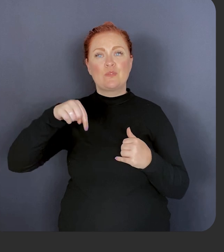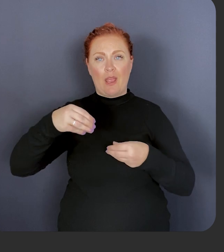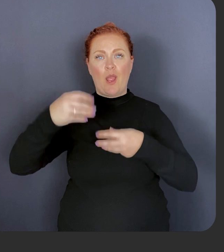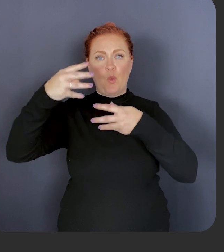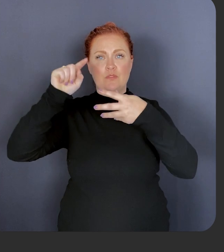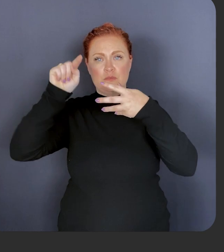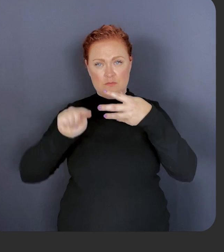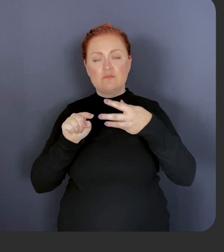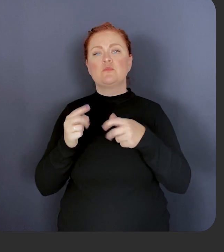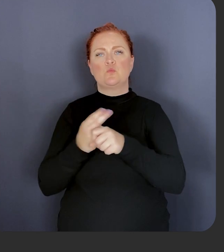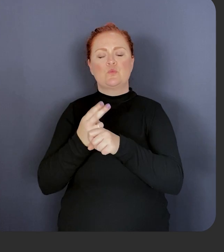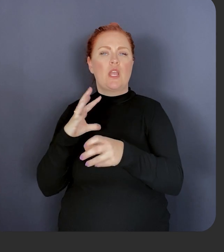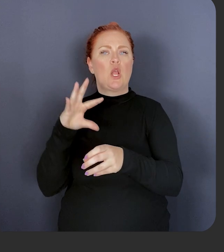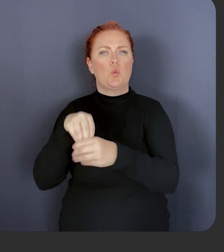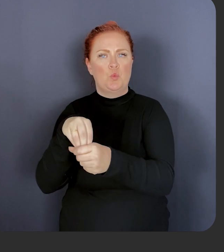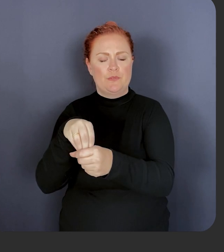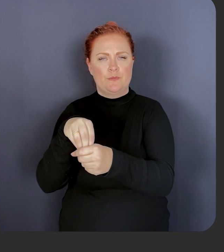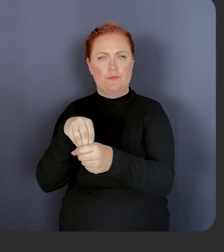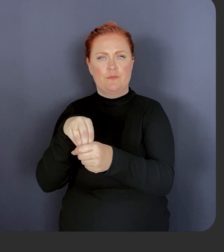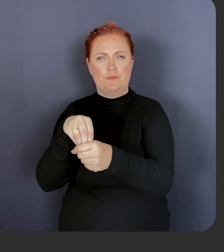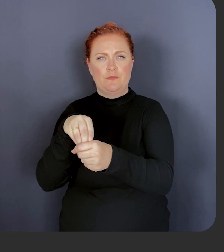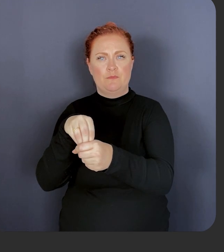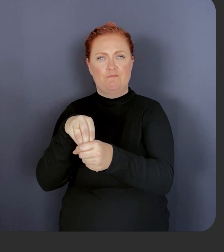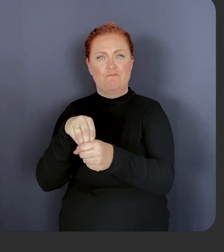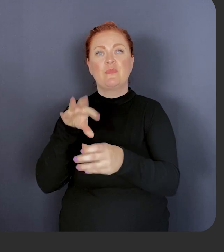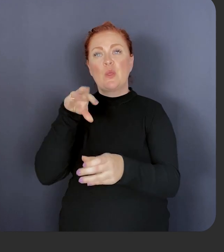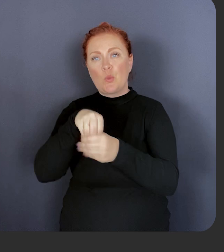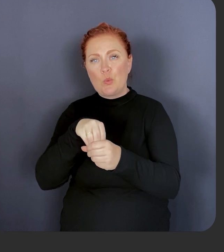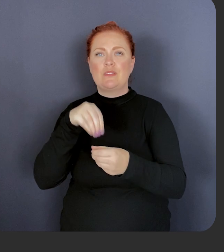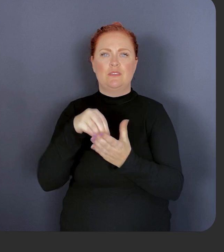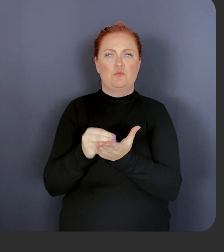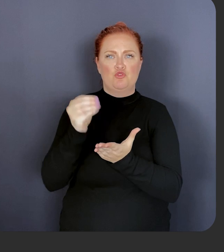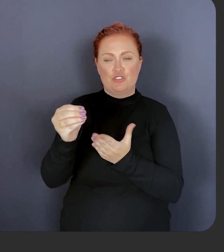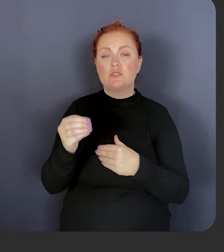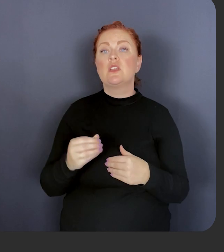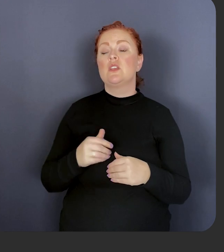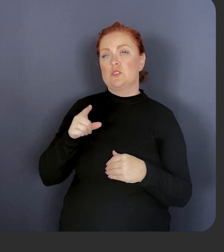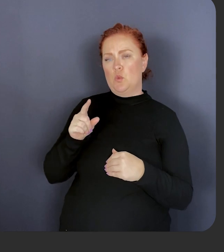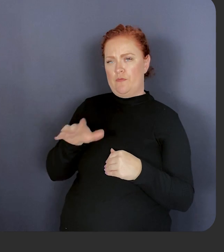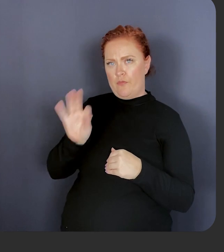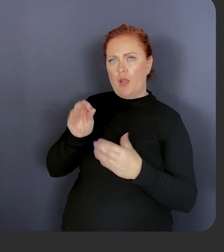And we're going to use this Include in Purchase button. So we're going to go to our Purchase button.